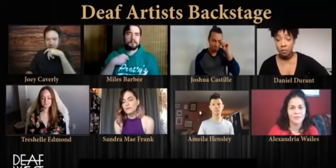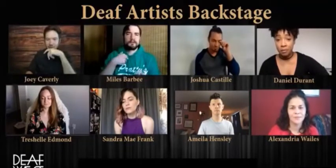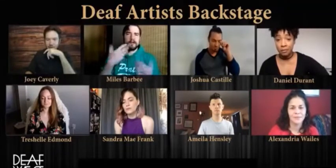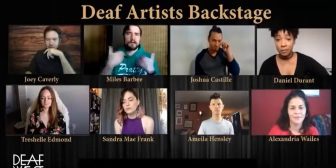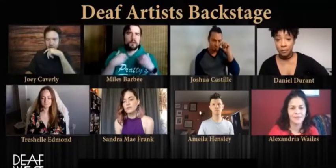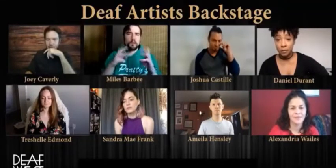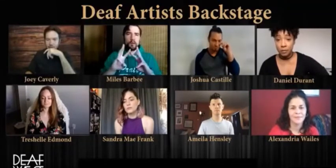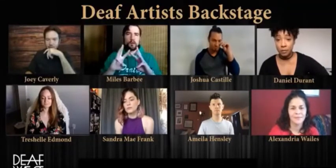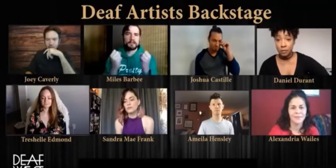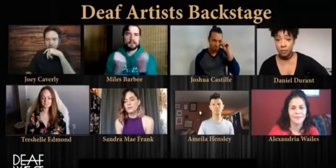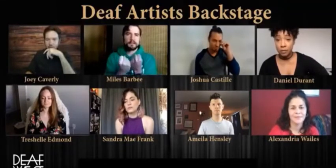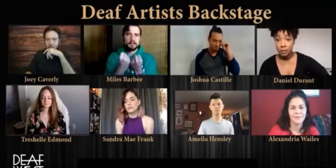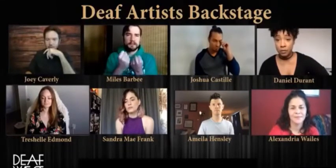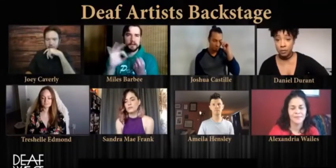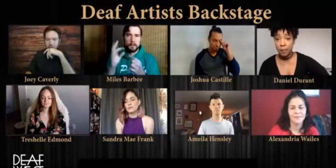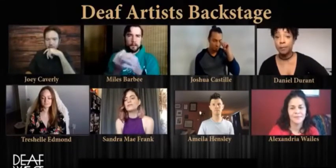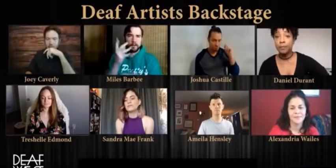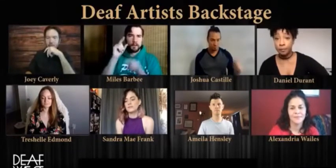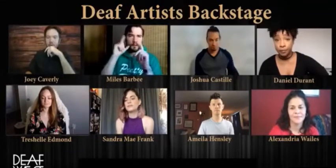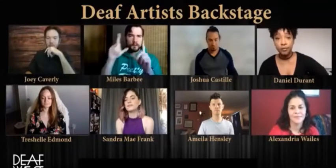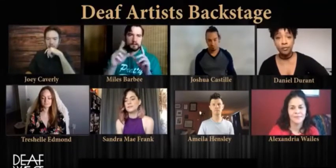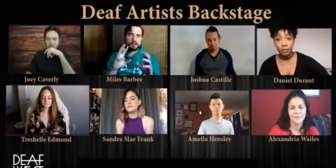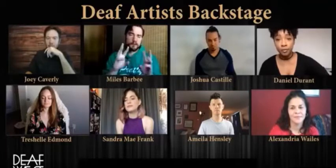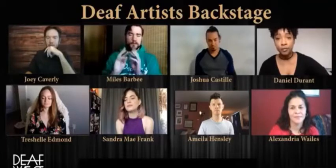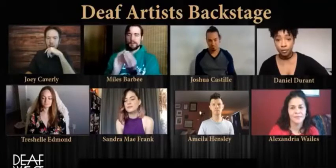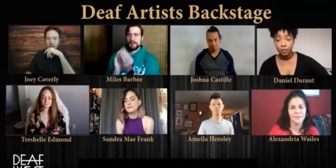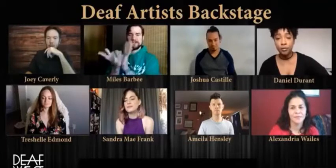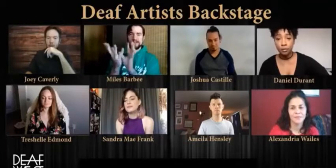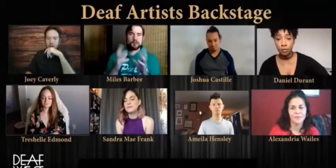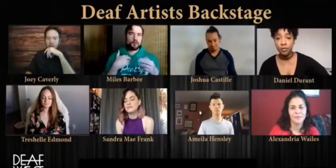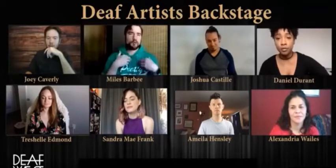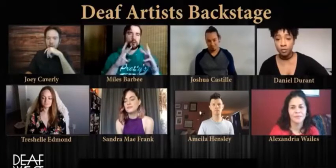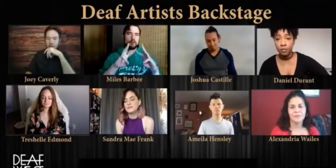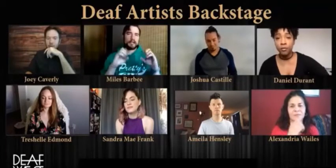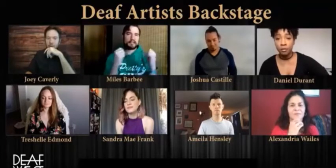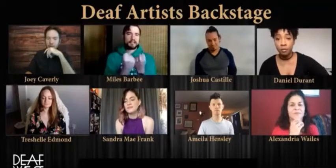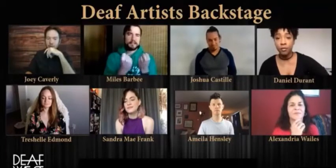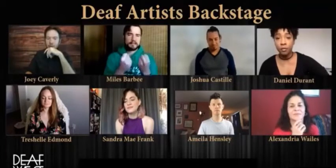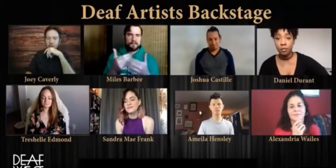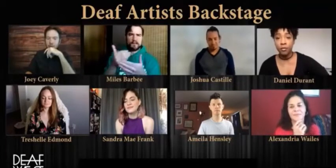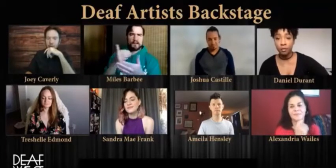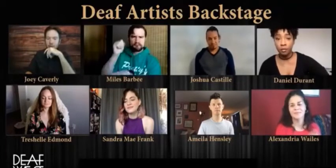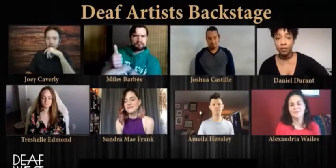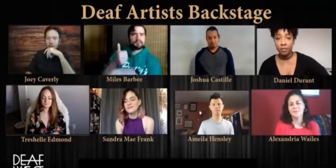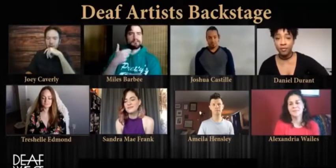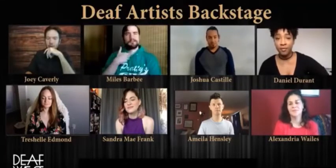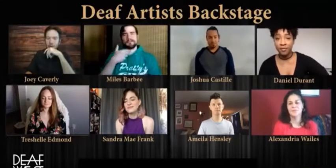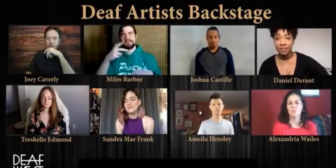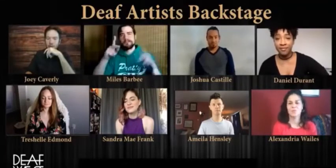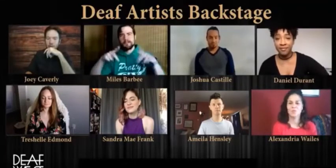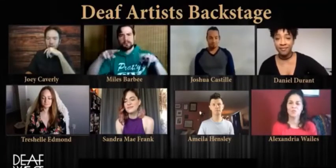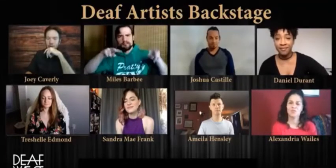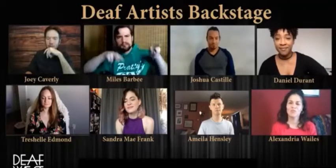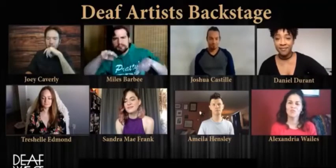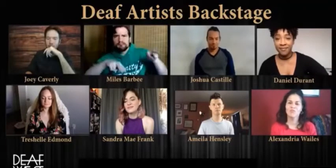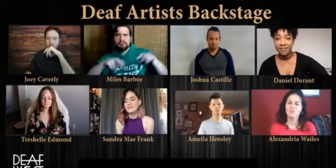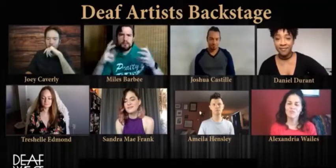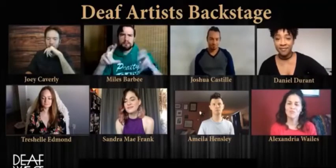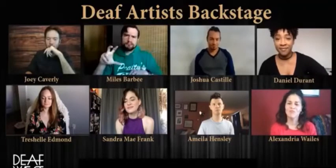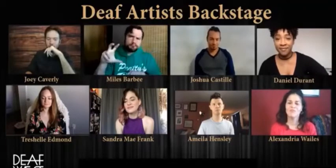Before opening ‘Spring Awakening’. We actually started with a workshop of ‘Spring Awakening’ before we decided to move forward